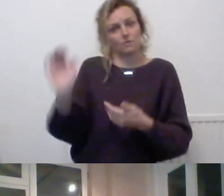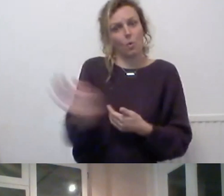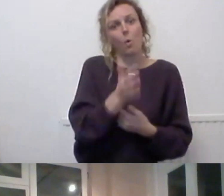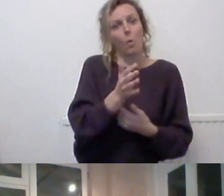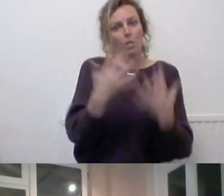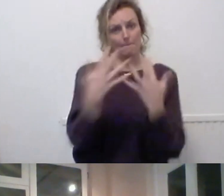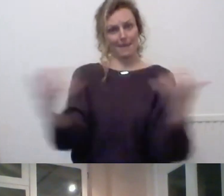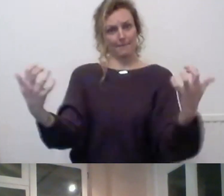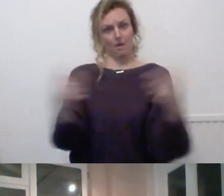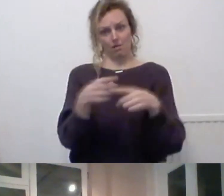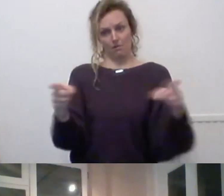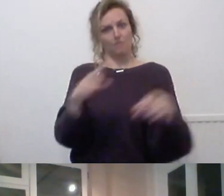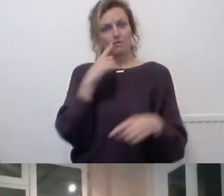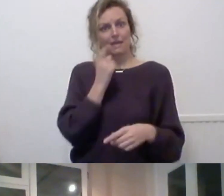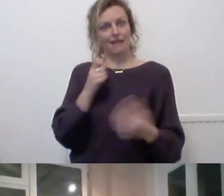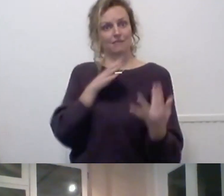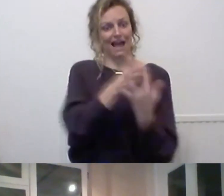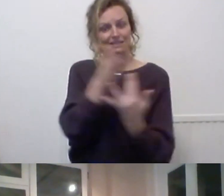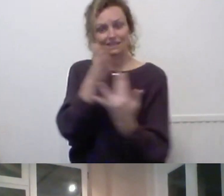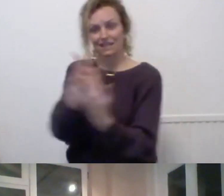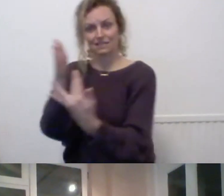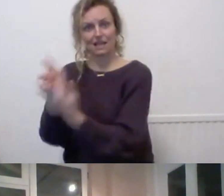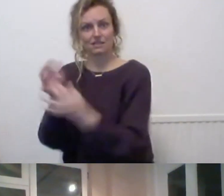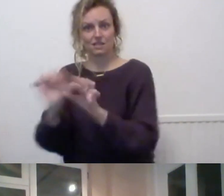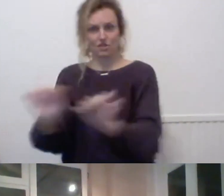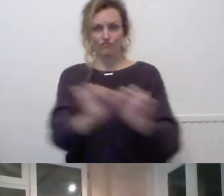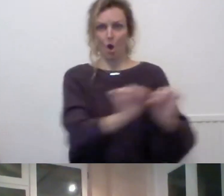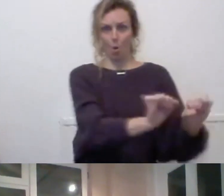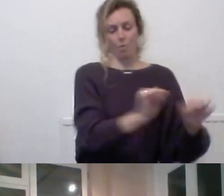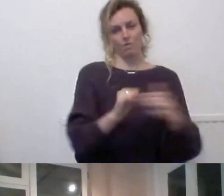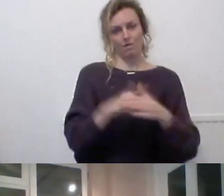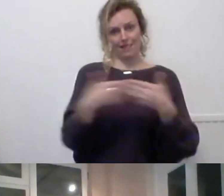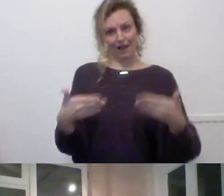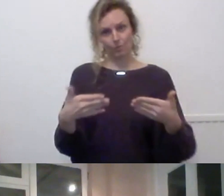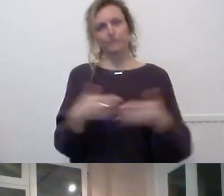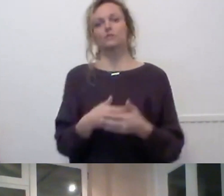going through COVID, but also encouraging people. And, and also this, you know, talking about